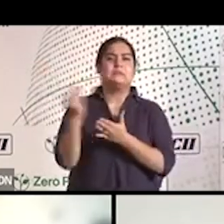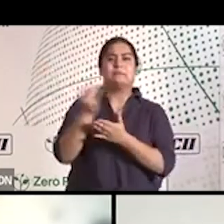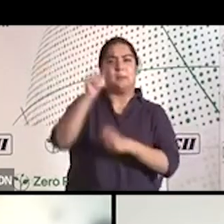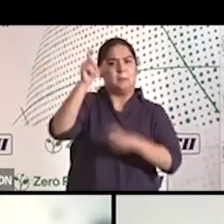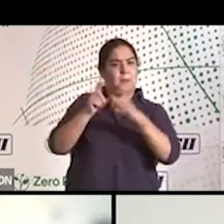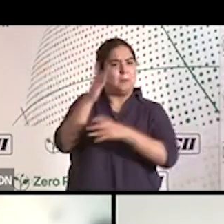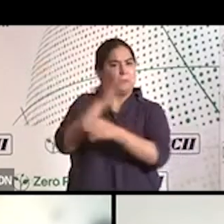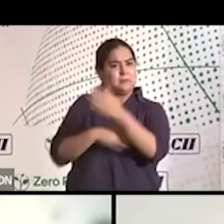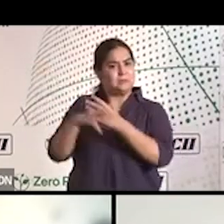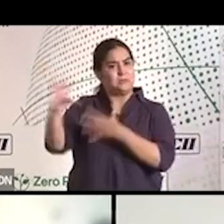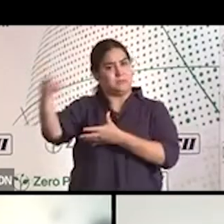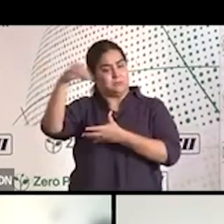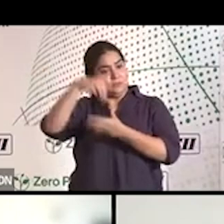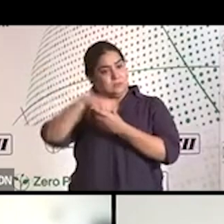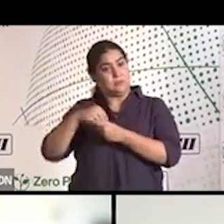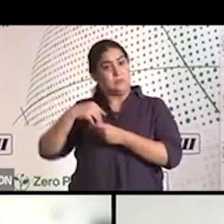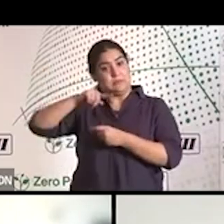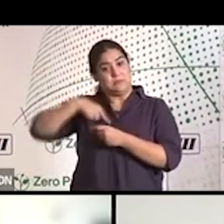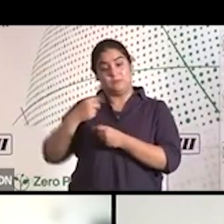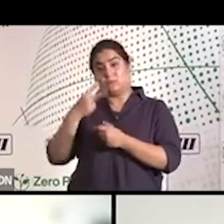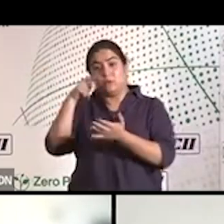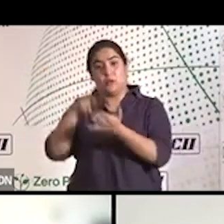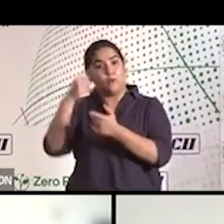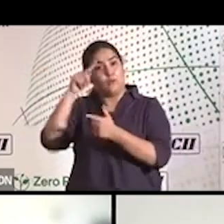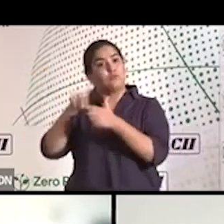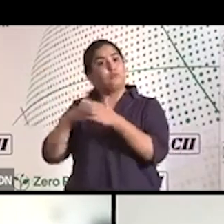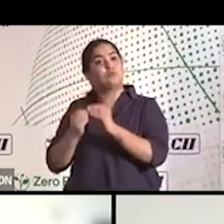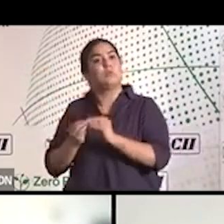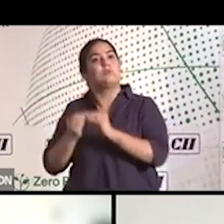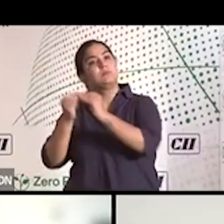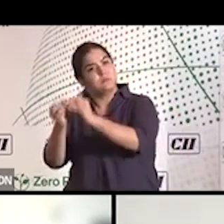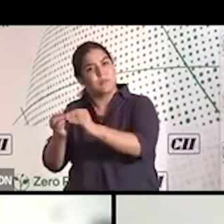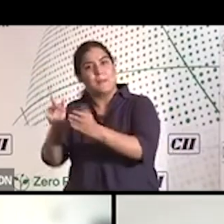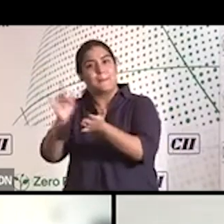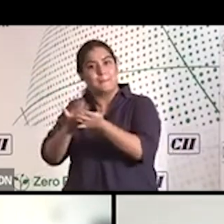and have to employ them in your assembly.